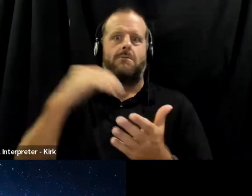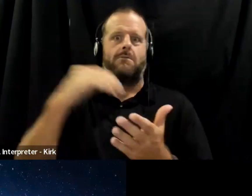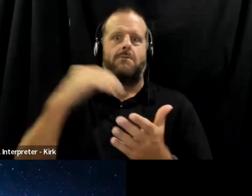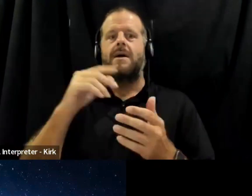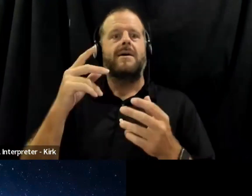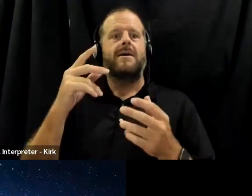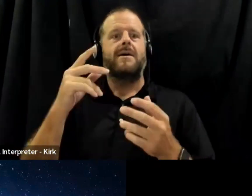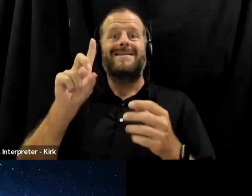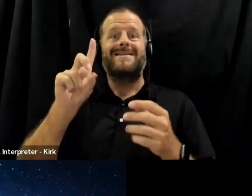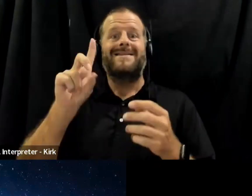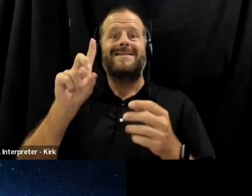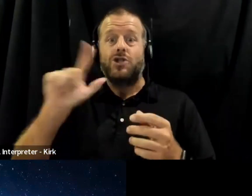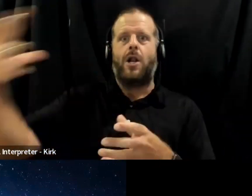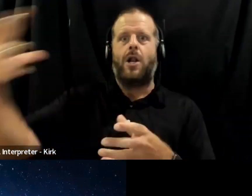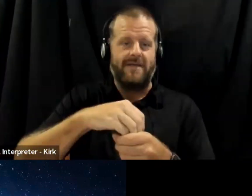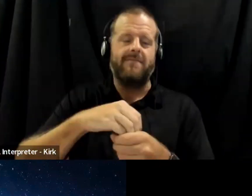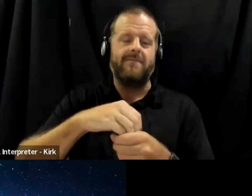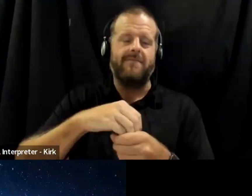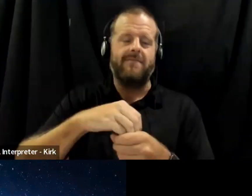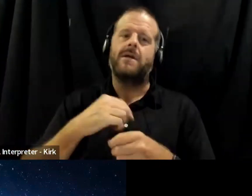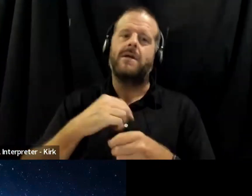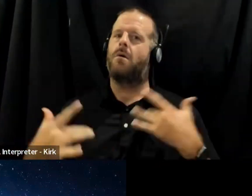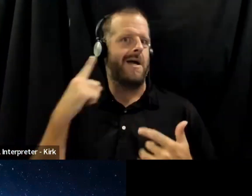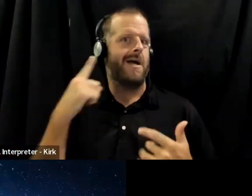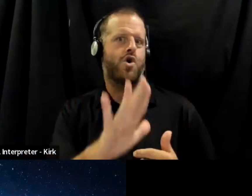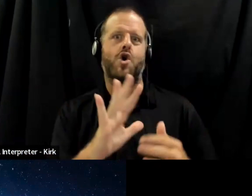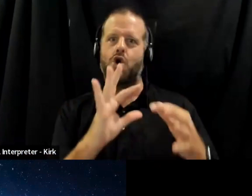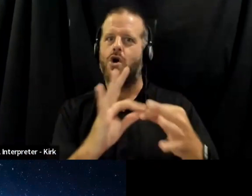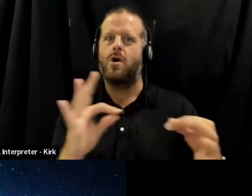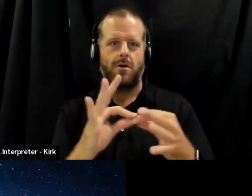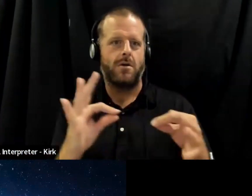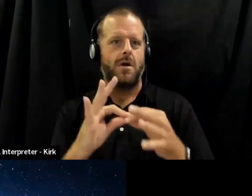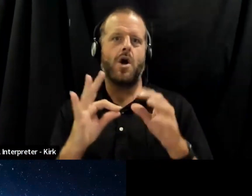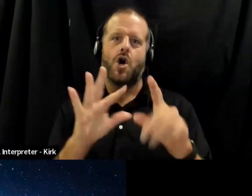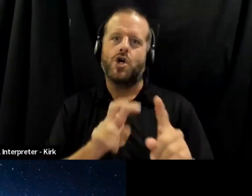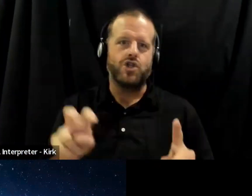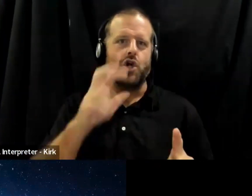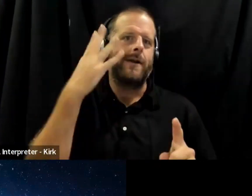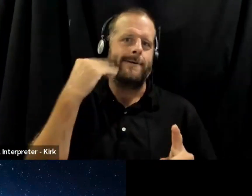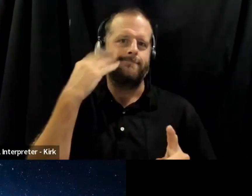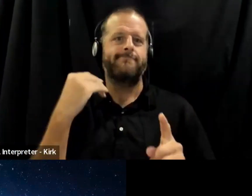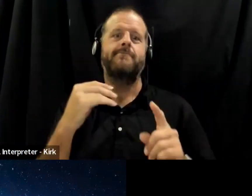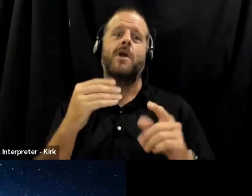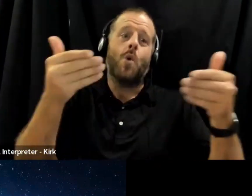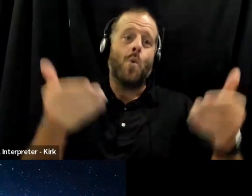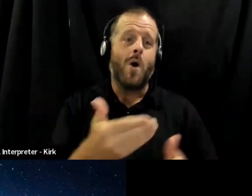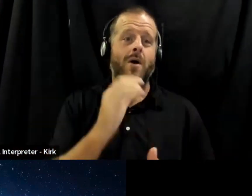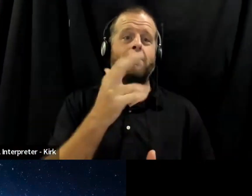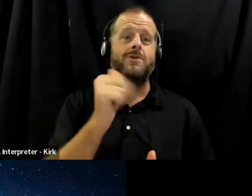about what, what, , her journey was like. Thank you. Welcome, Chancy, and thank you for joining us today.